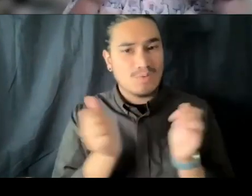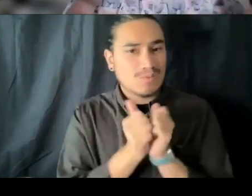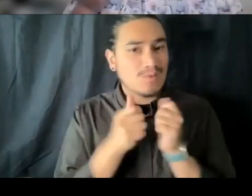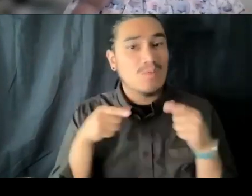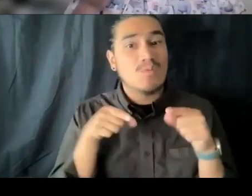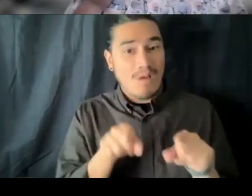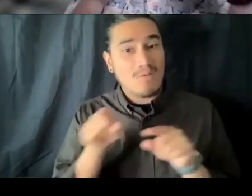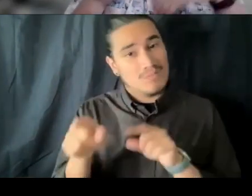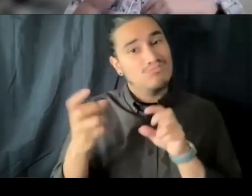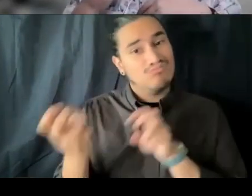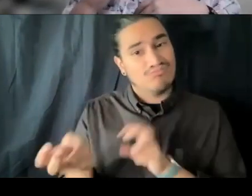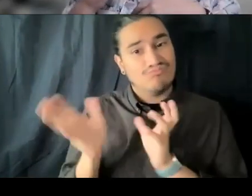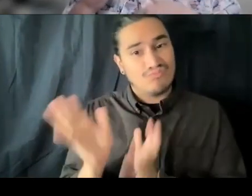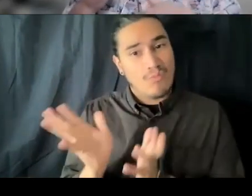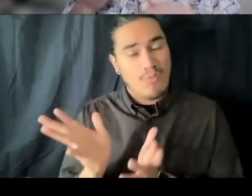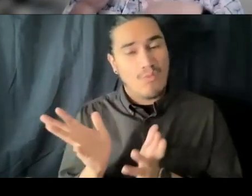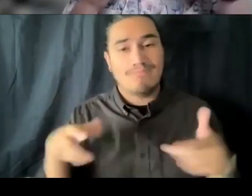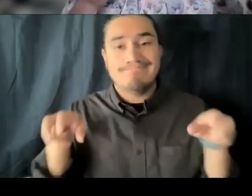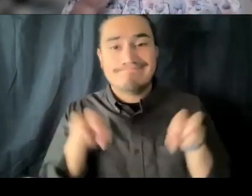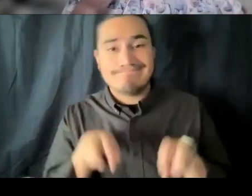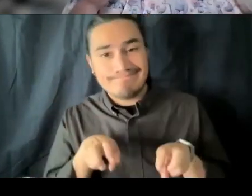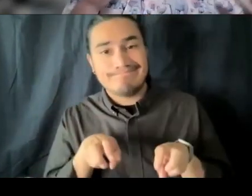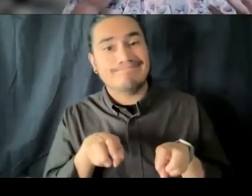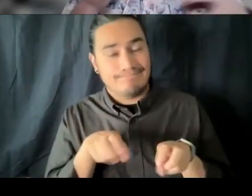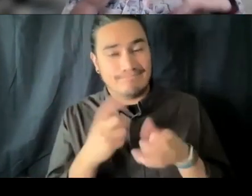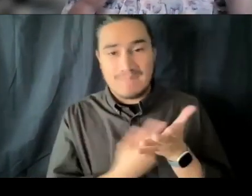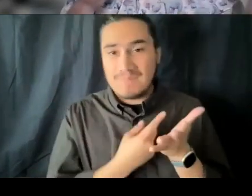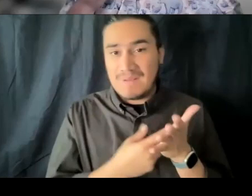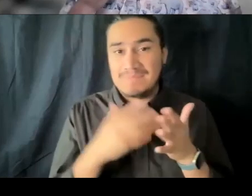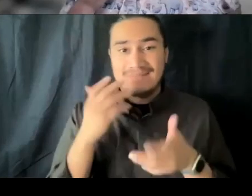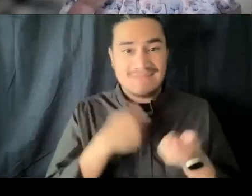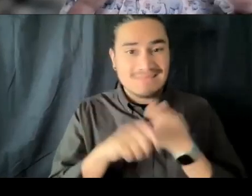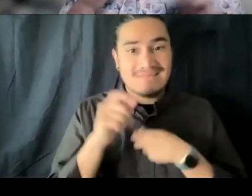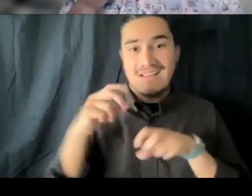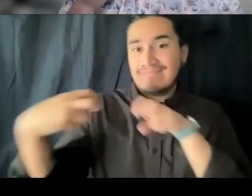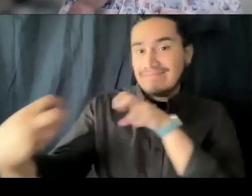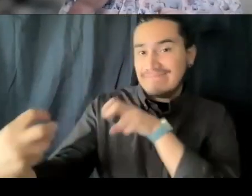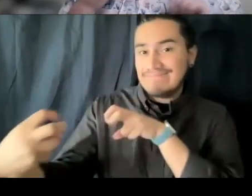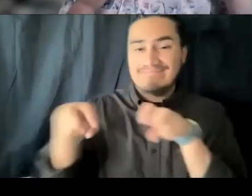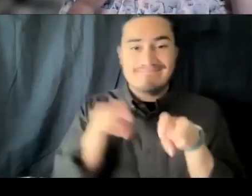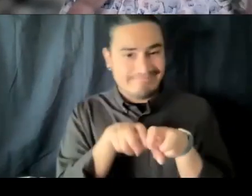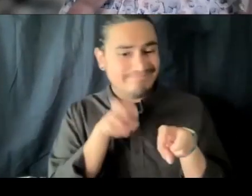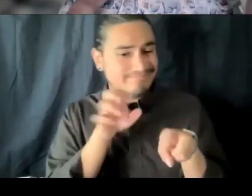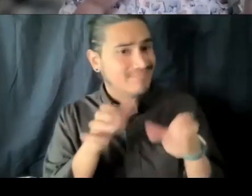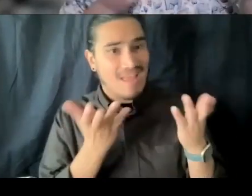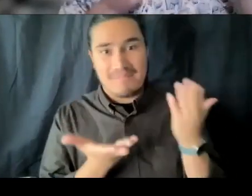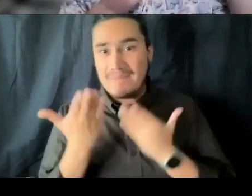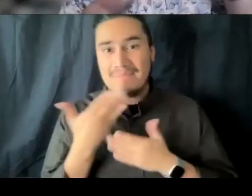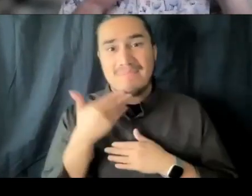sit side by side instead of face to face, those things may help somebody so that they can,